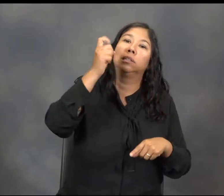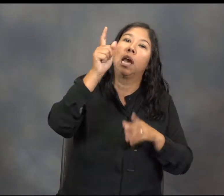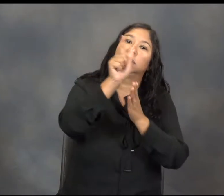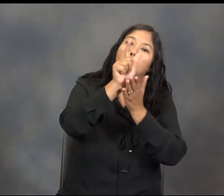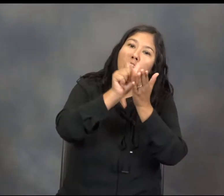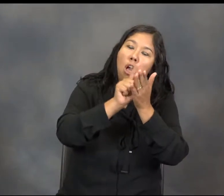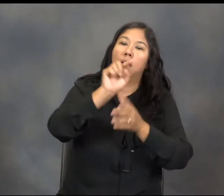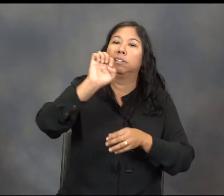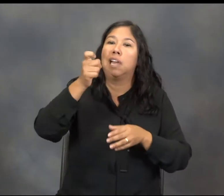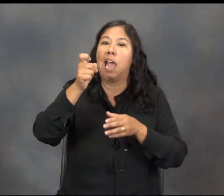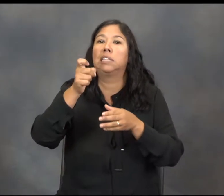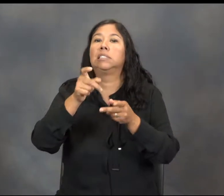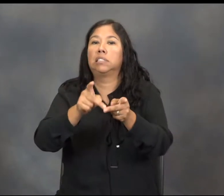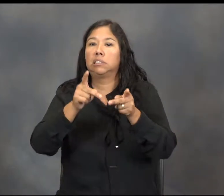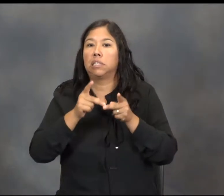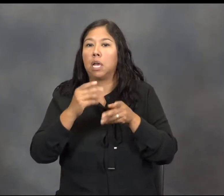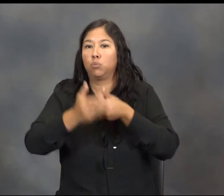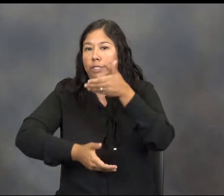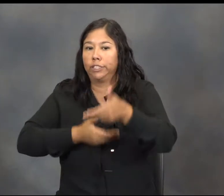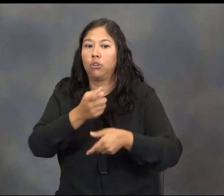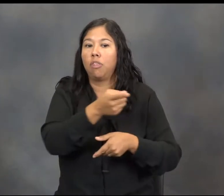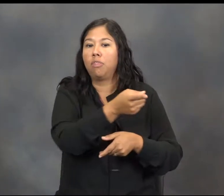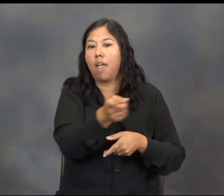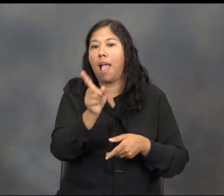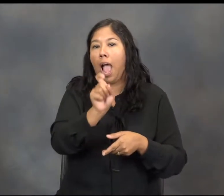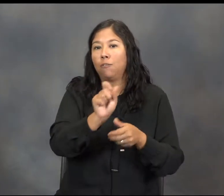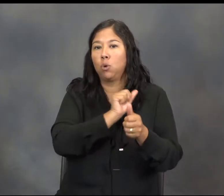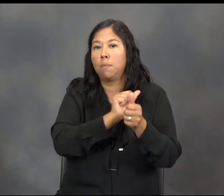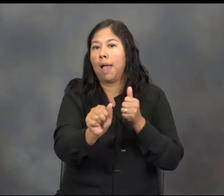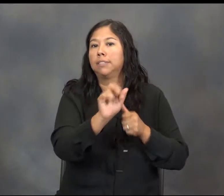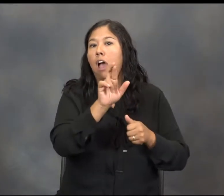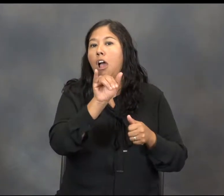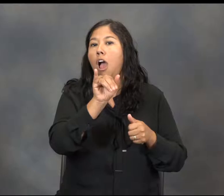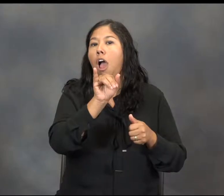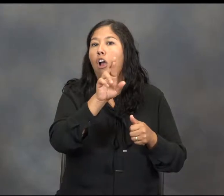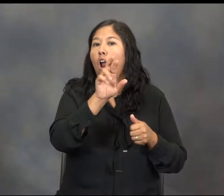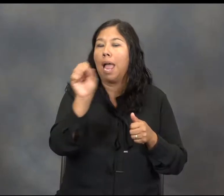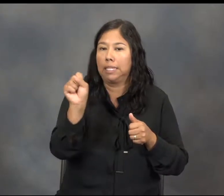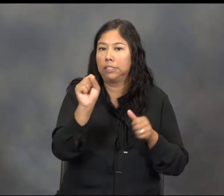They have to pass IRS certification tests and tax preparation